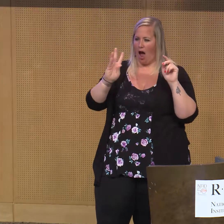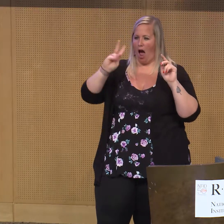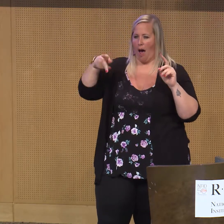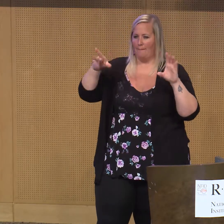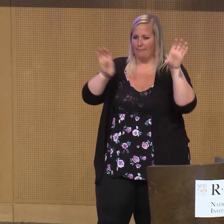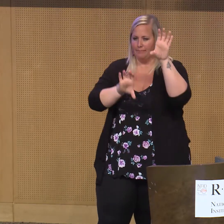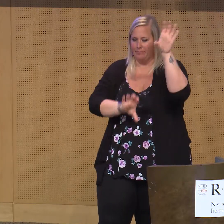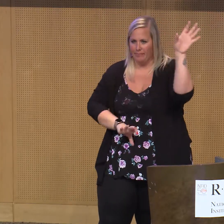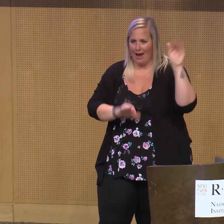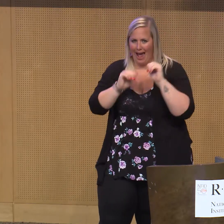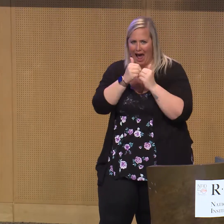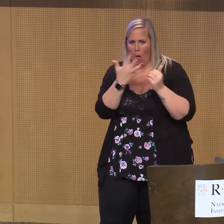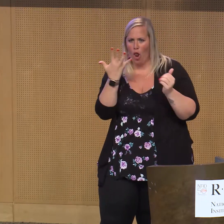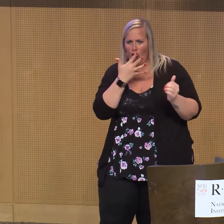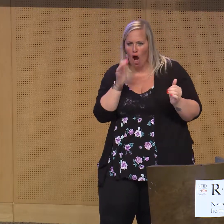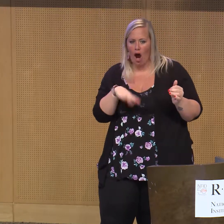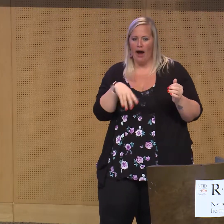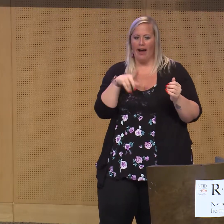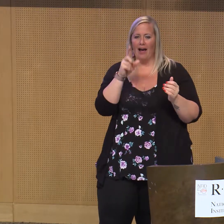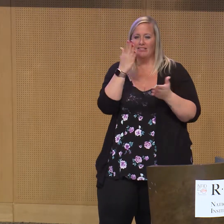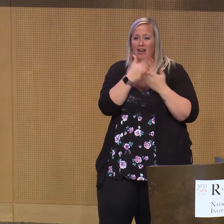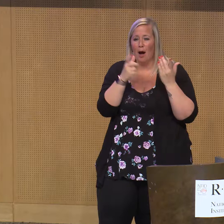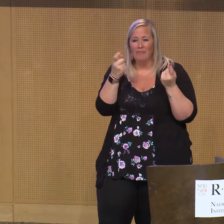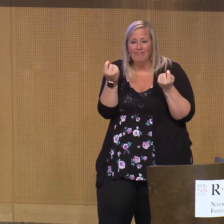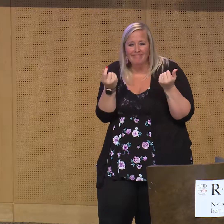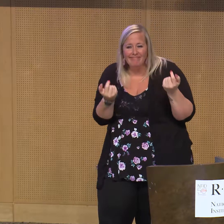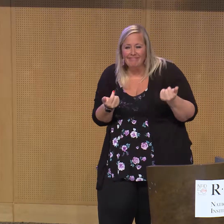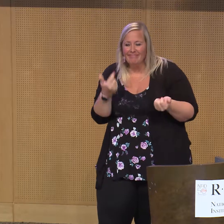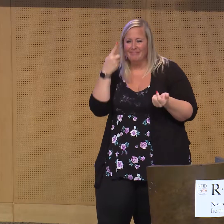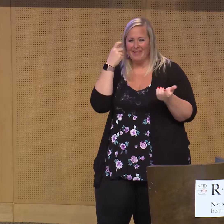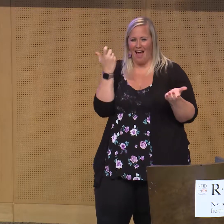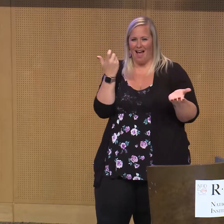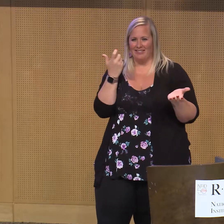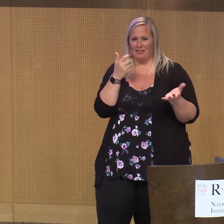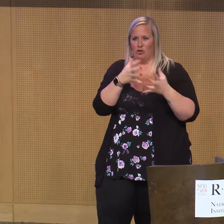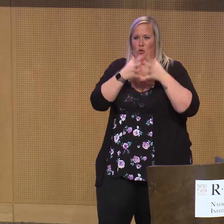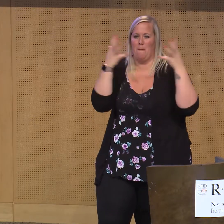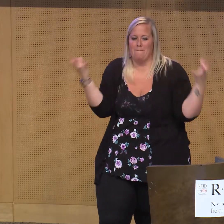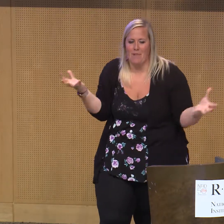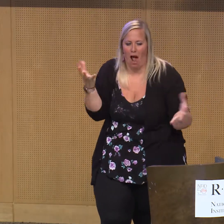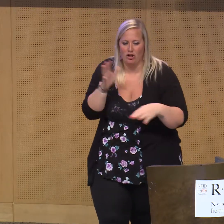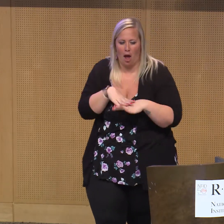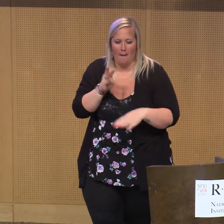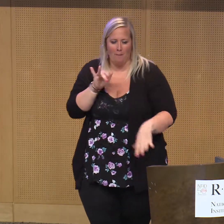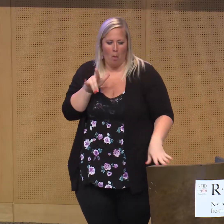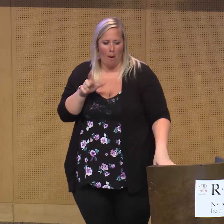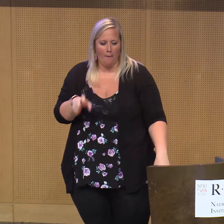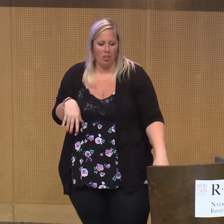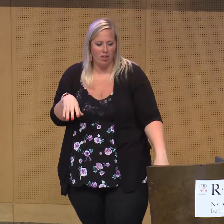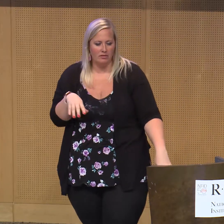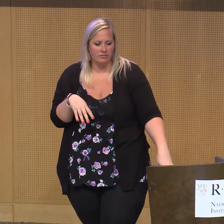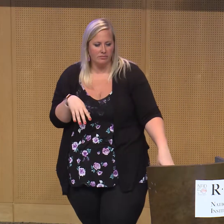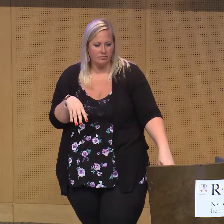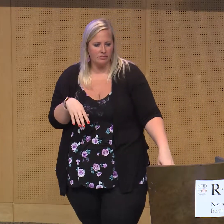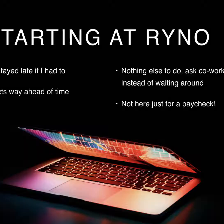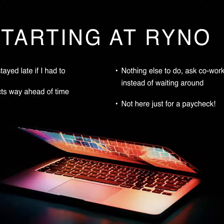they need to stack up accordingly vertically if someone were to be using a cellphone. You can't have too much information displayed